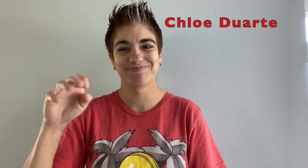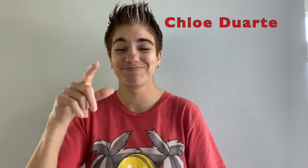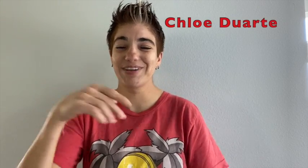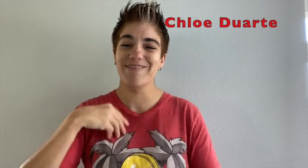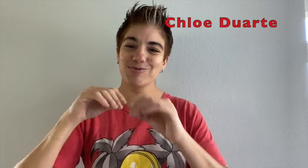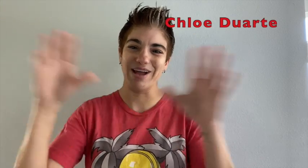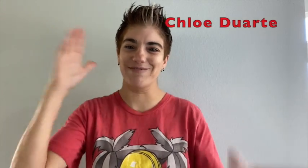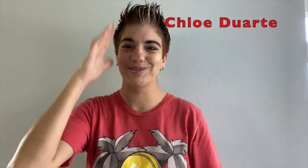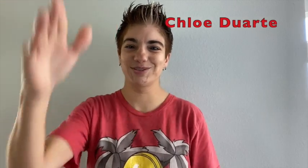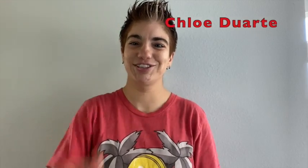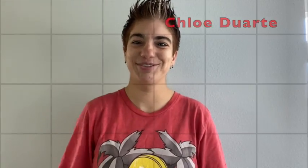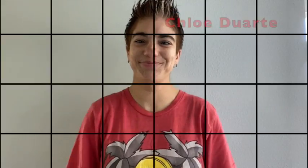future ahead of you.